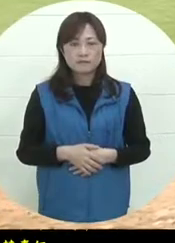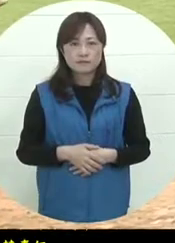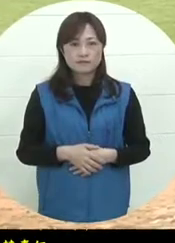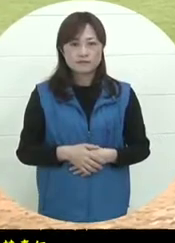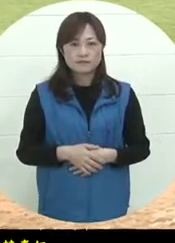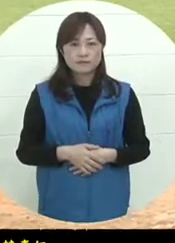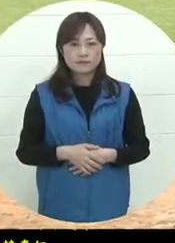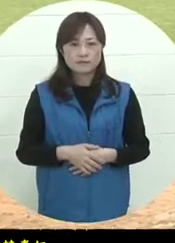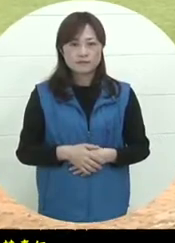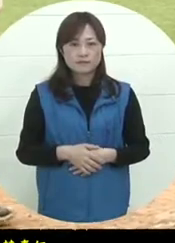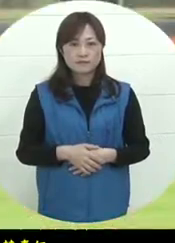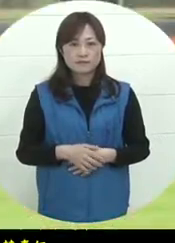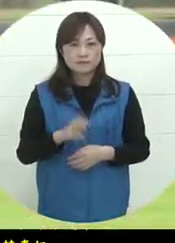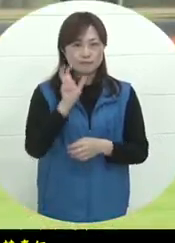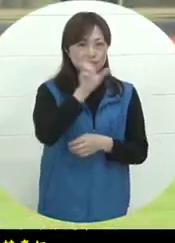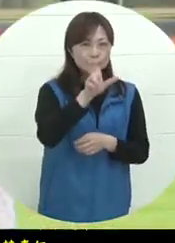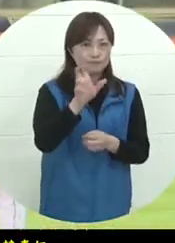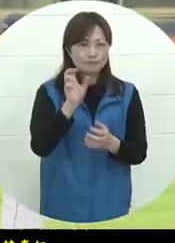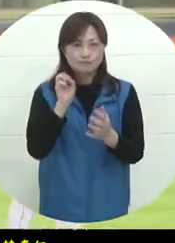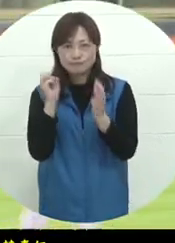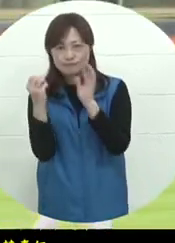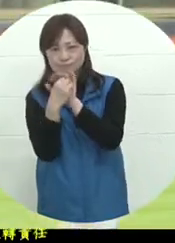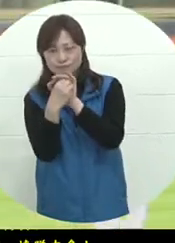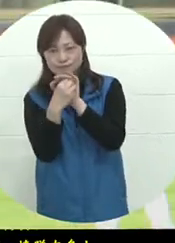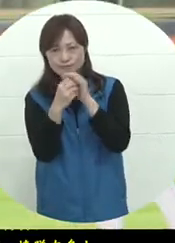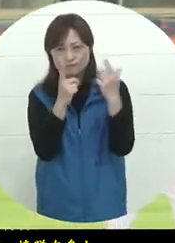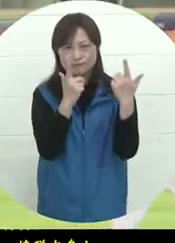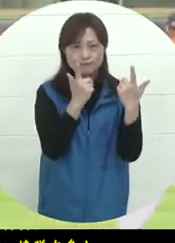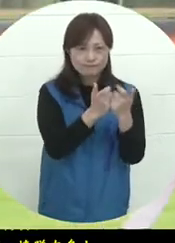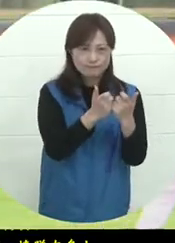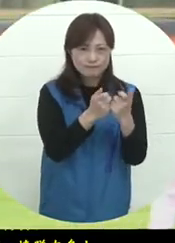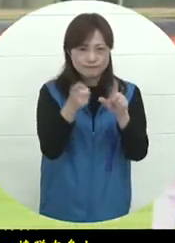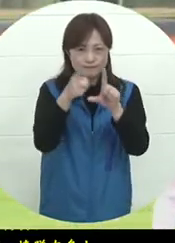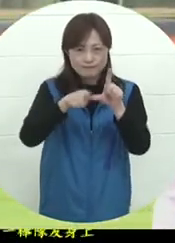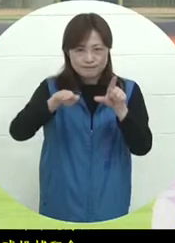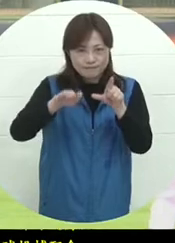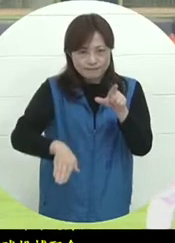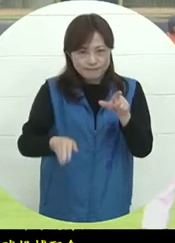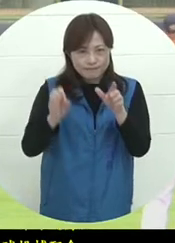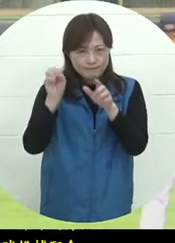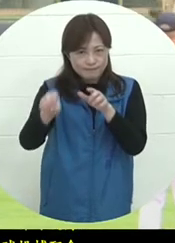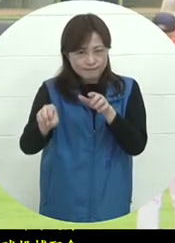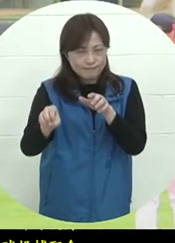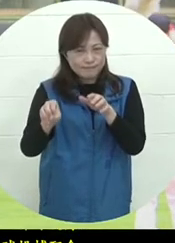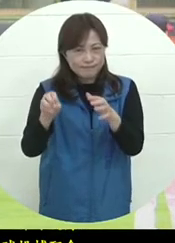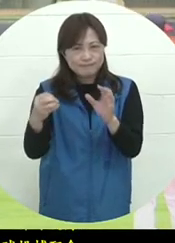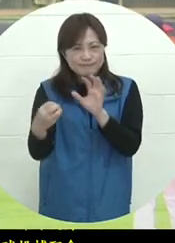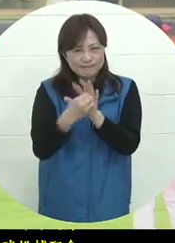cooperated with the relatively low angle of the ball and there was no way to block it. Oh, talking about the position next to it,